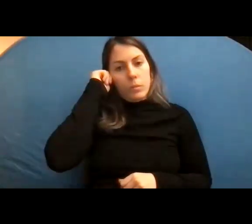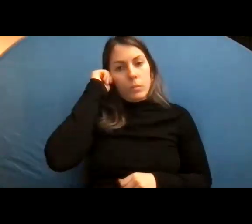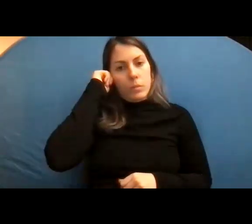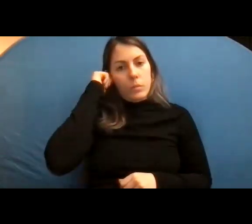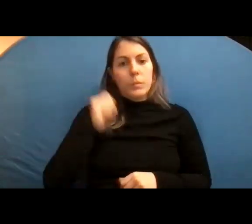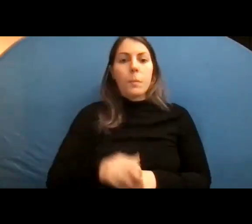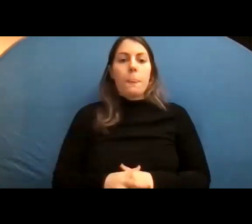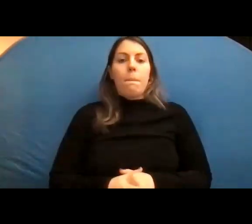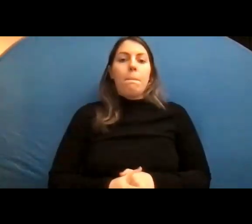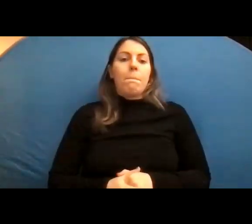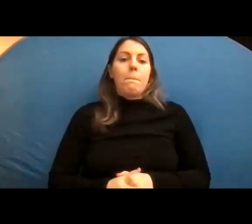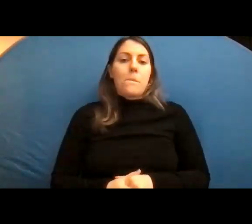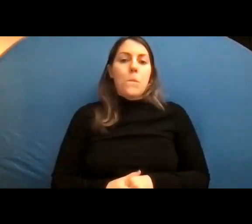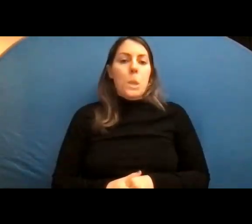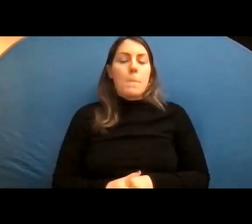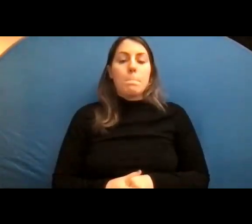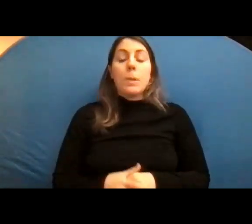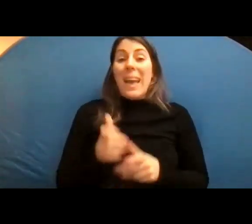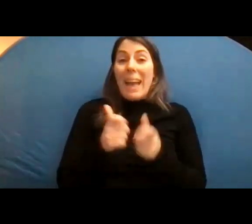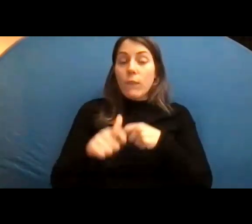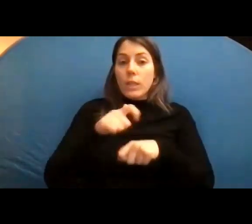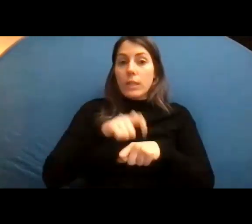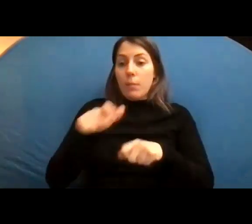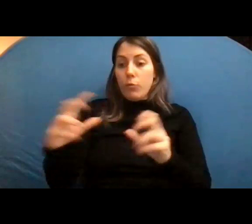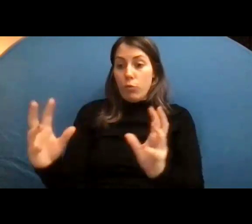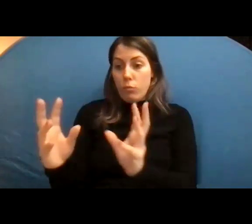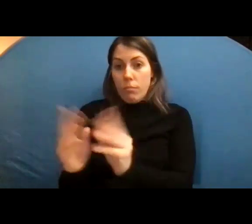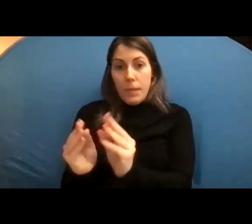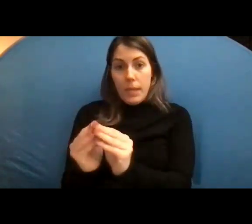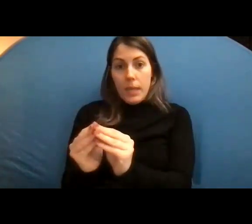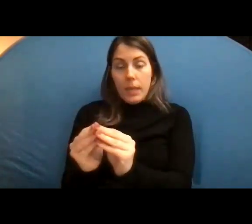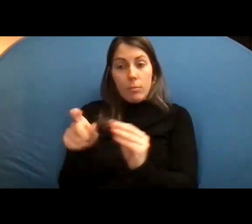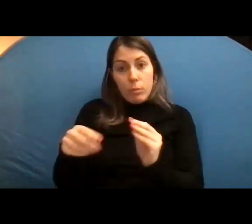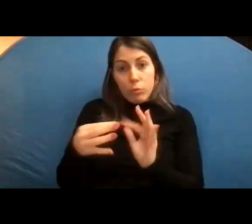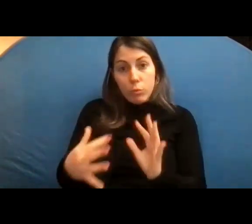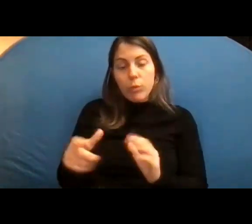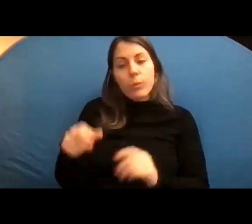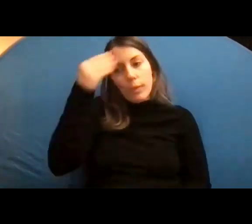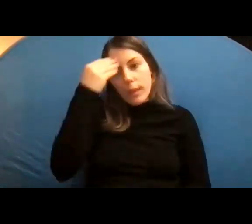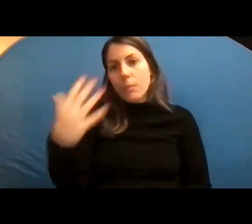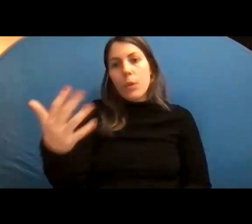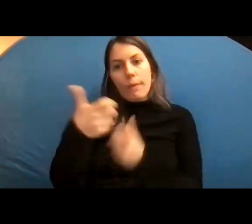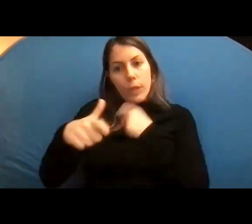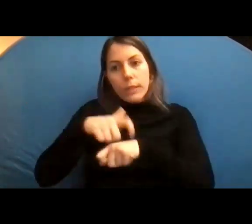And then you would want to make them aware each time that you need to meet that an